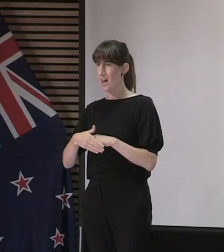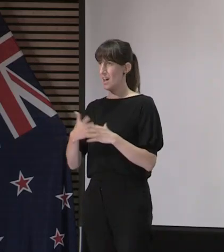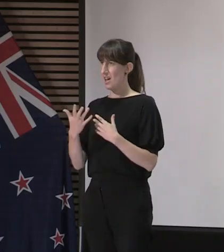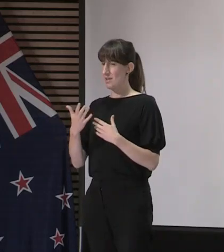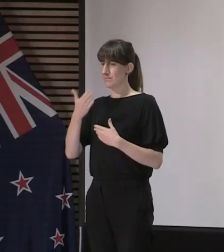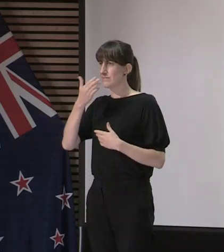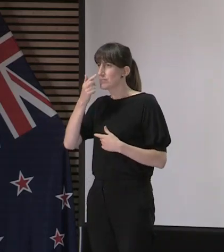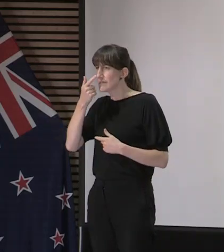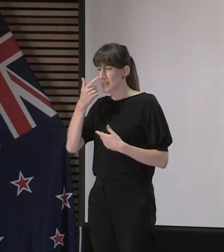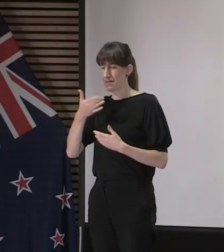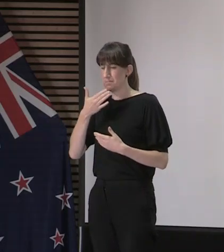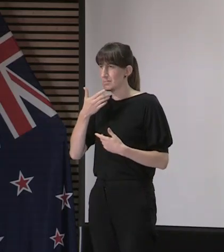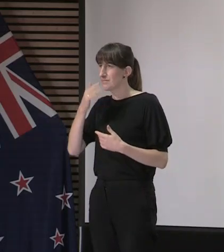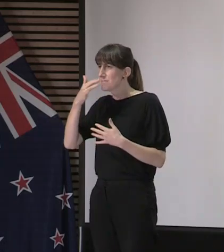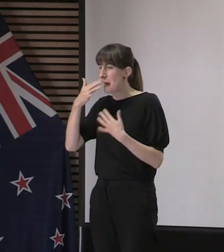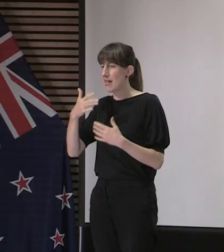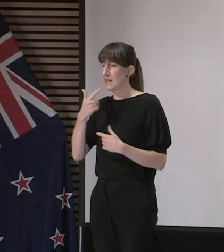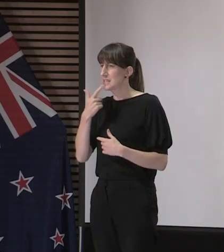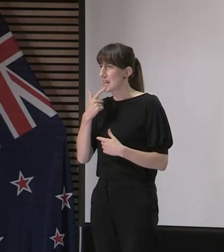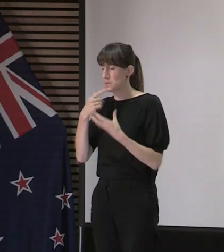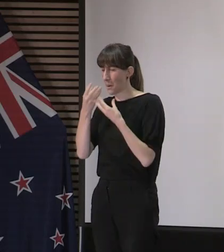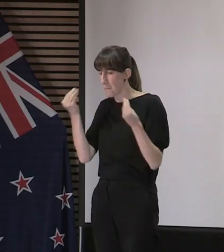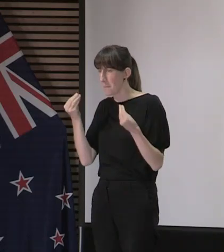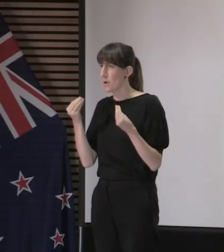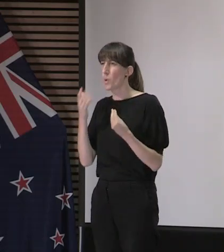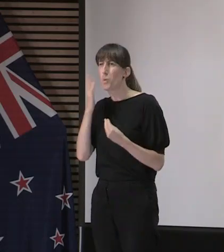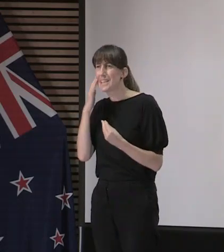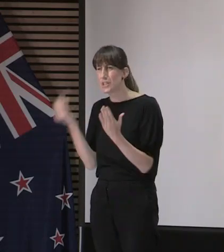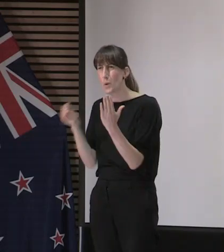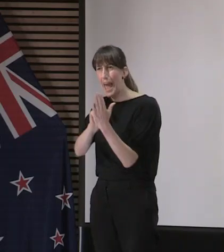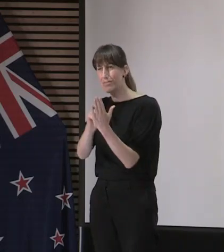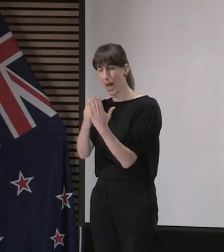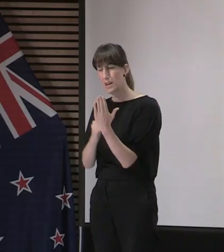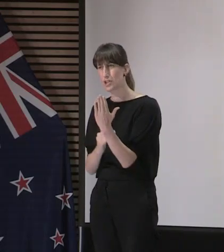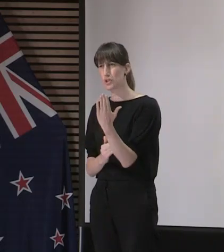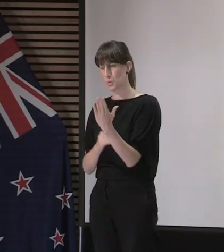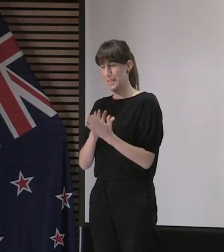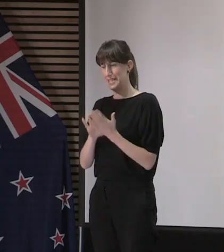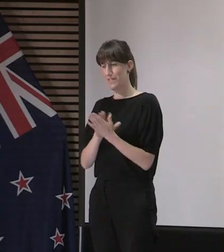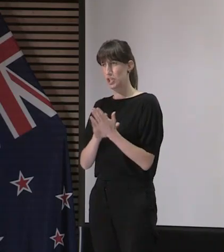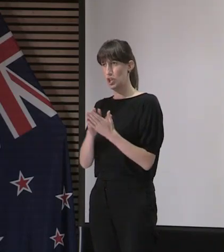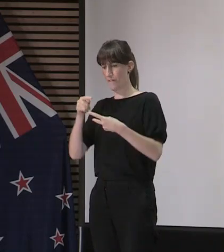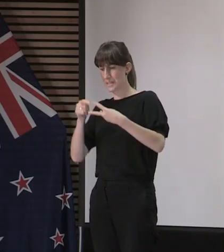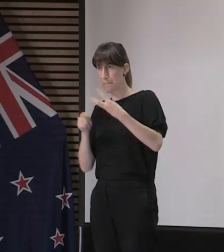maintain it through Alert Level 3. When was taste and smell added to the official symptoms of COVID-19?